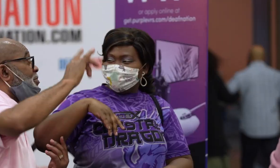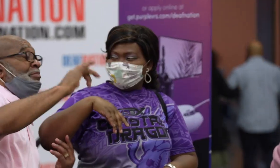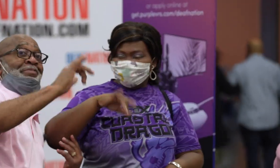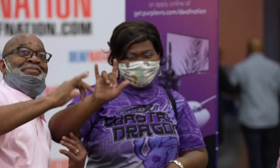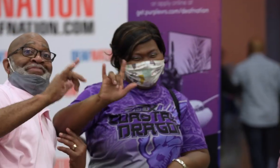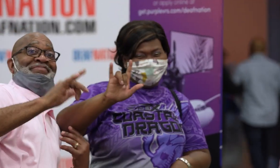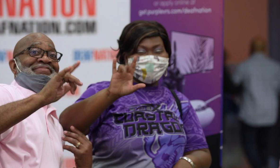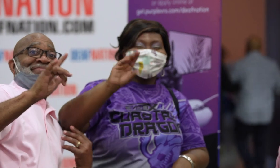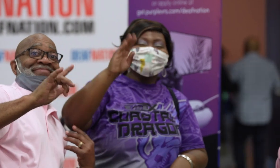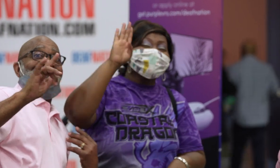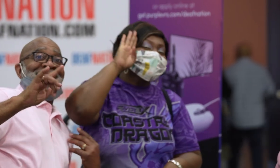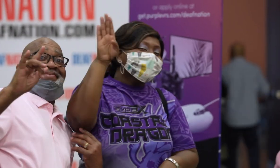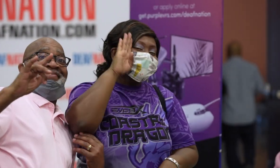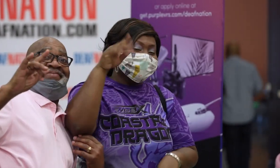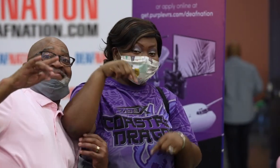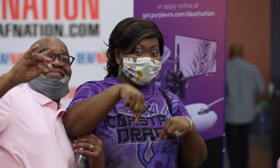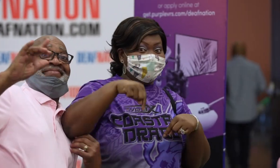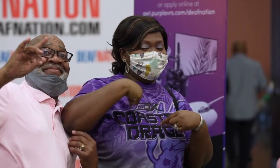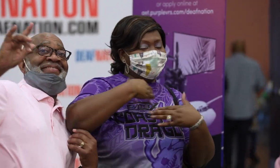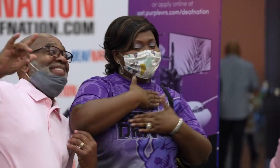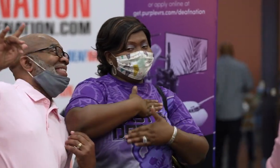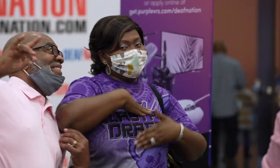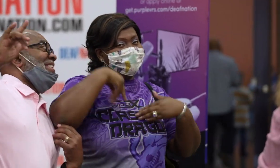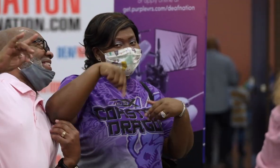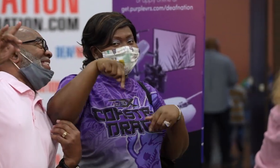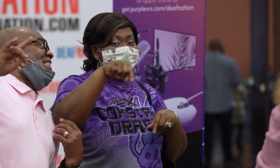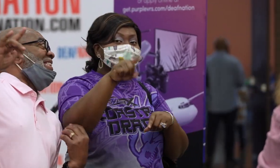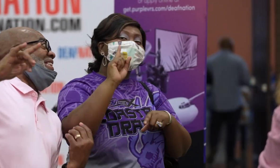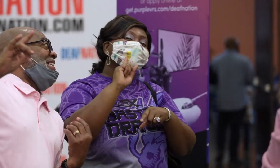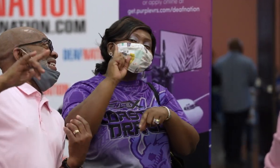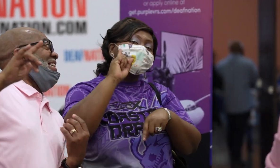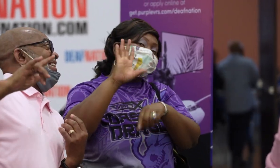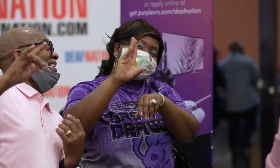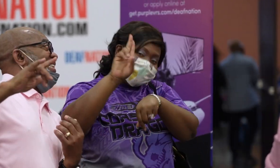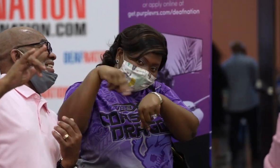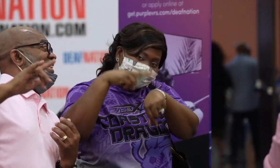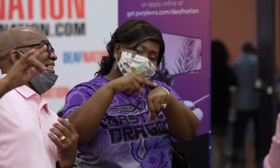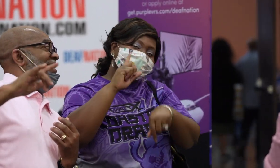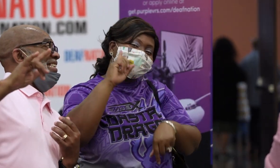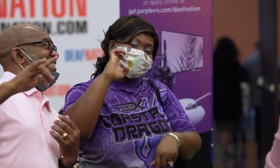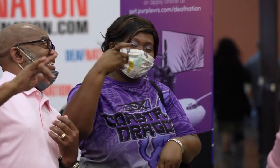ILY! Hi! I’ve been enjoying this DeafNation Expo,